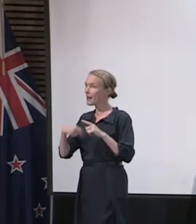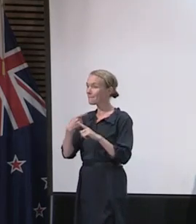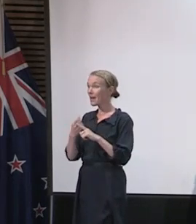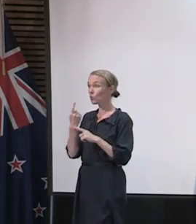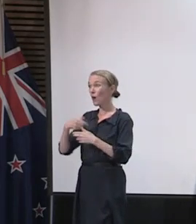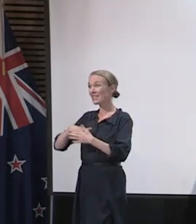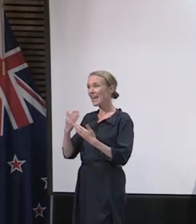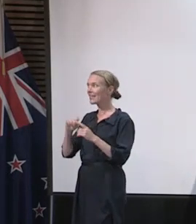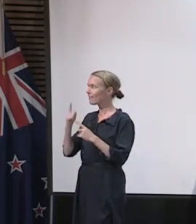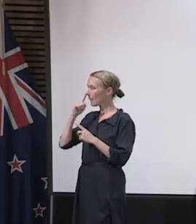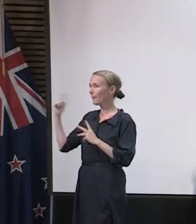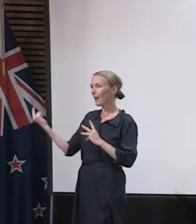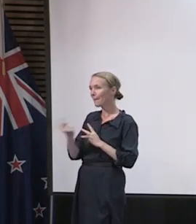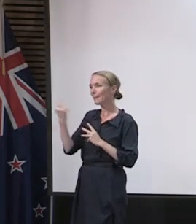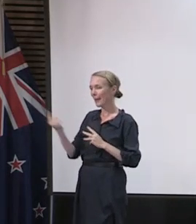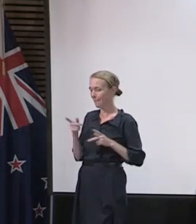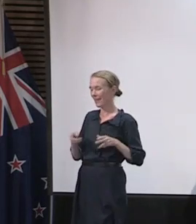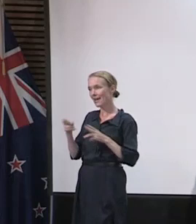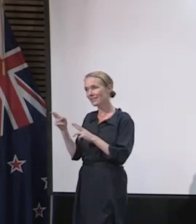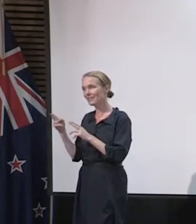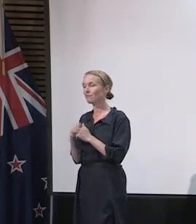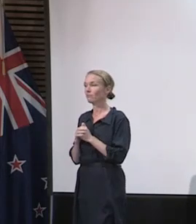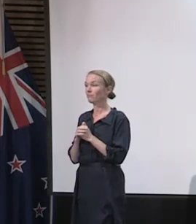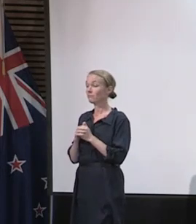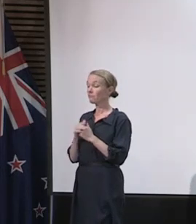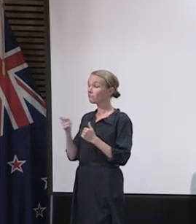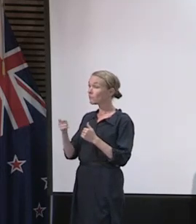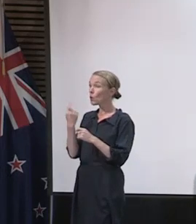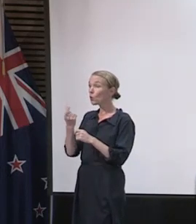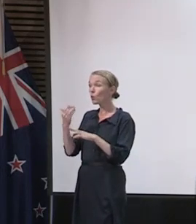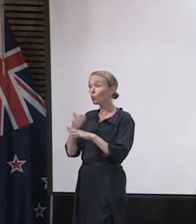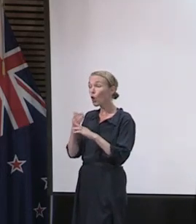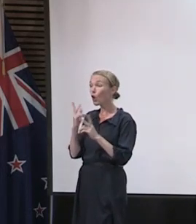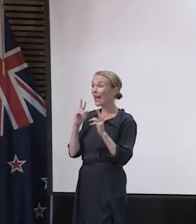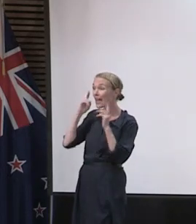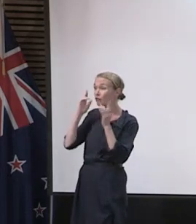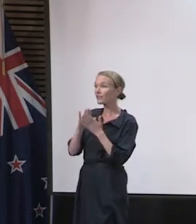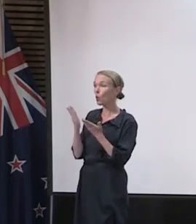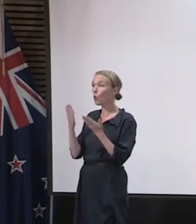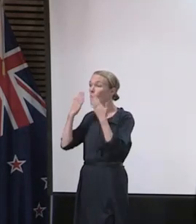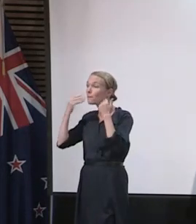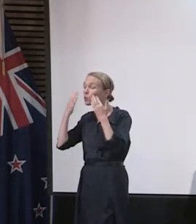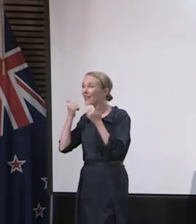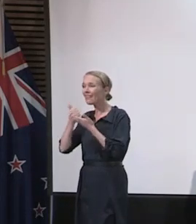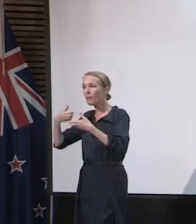and seeing clients - a number of clients on a day. However, I think the important thing